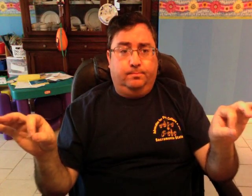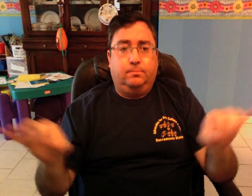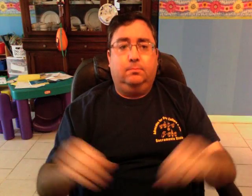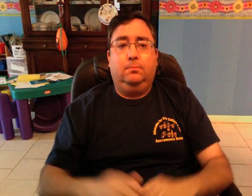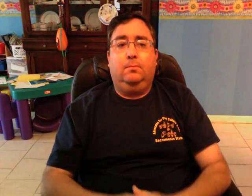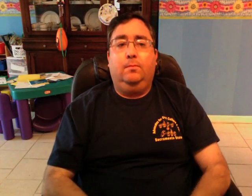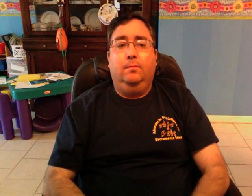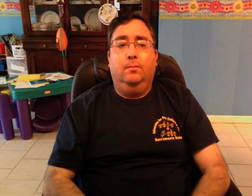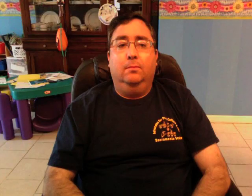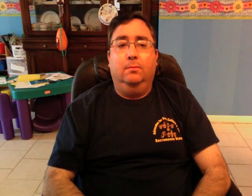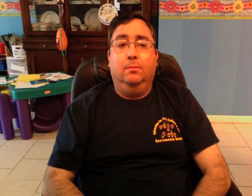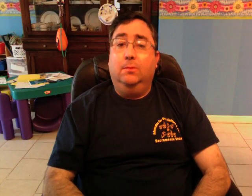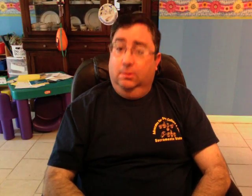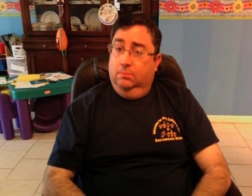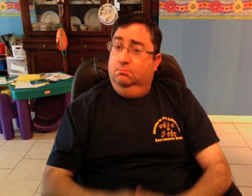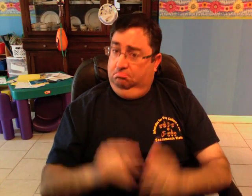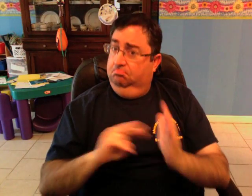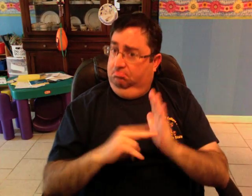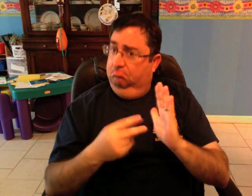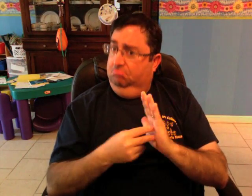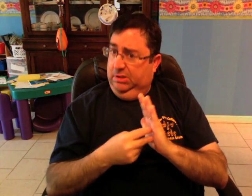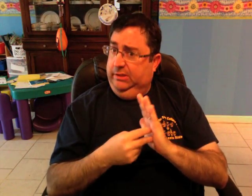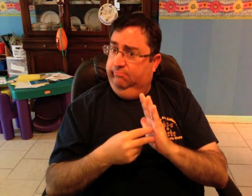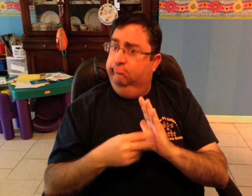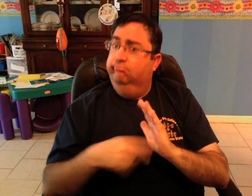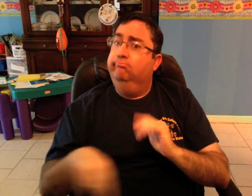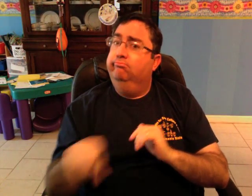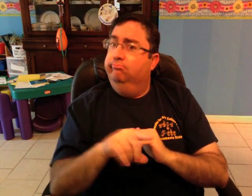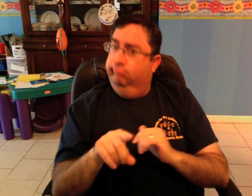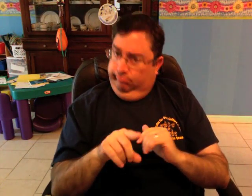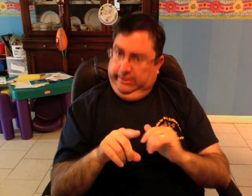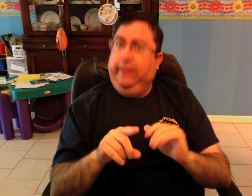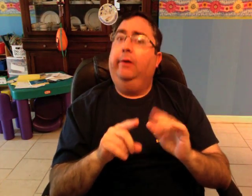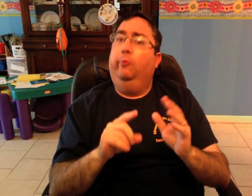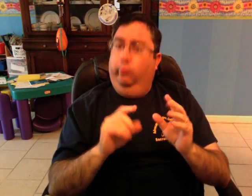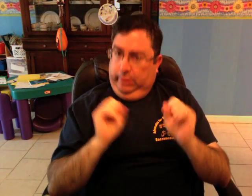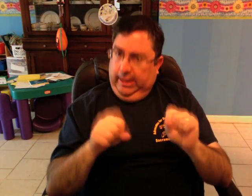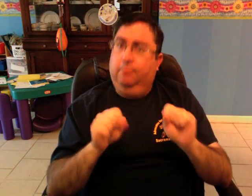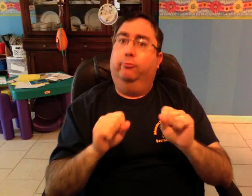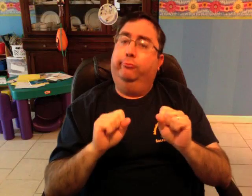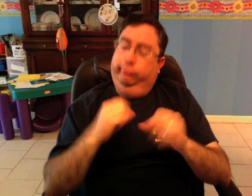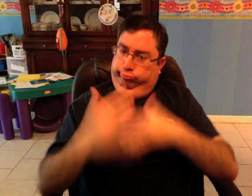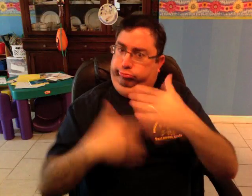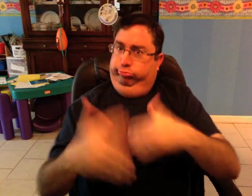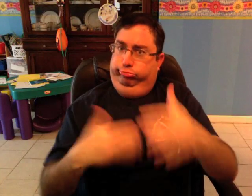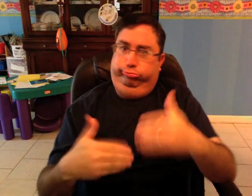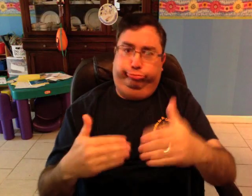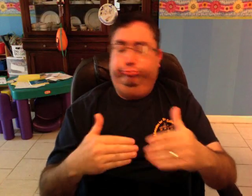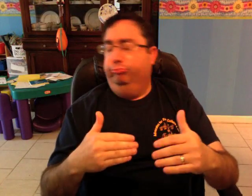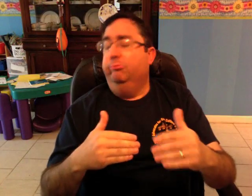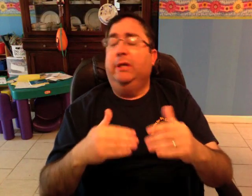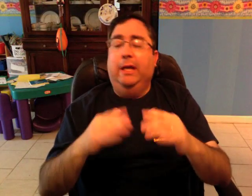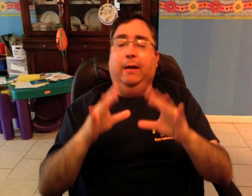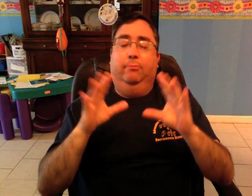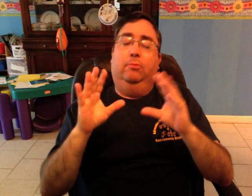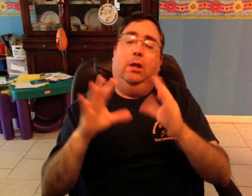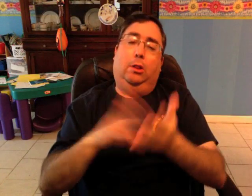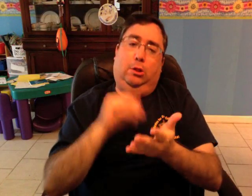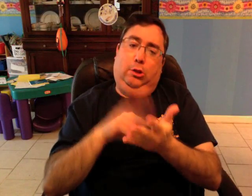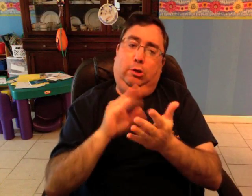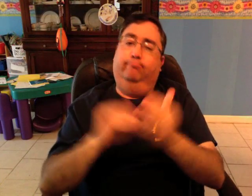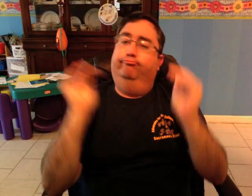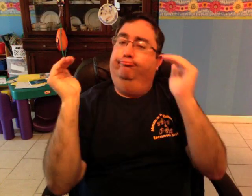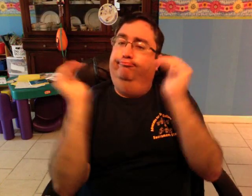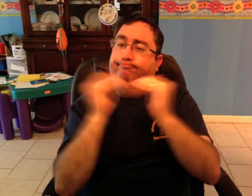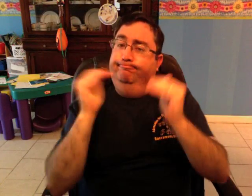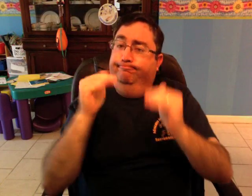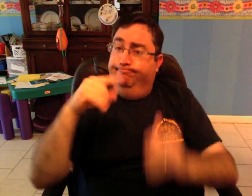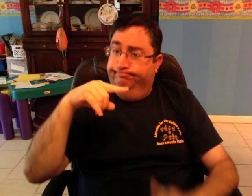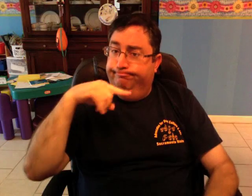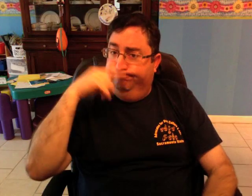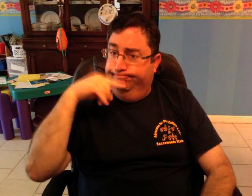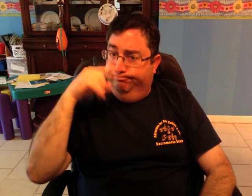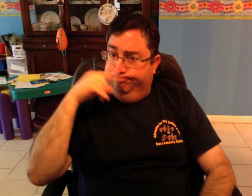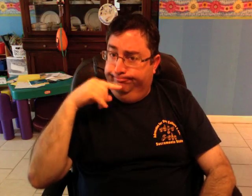This indicates they were able to learn and reach levels equivalent to a 12th grade education.